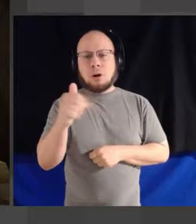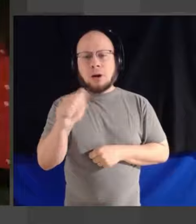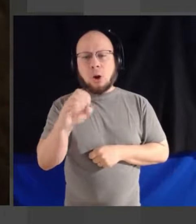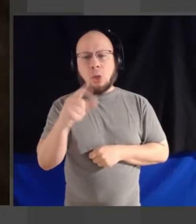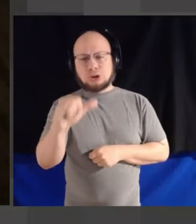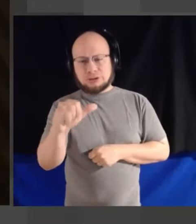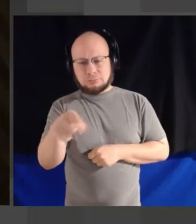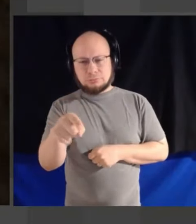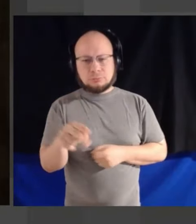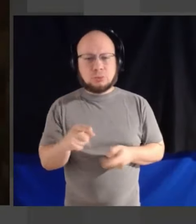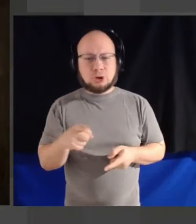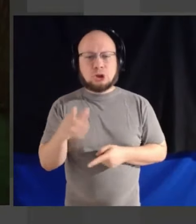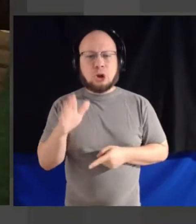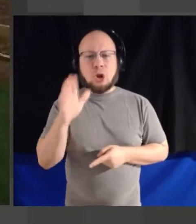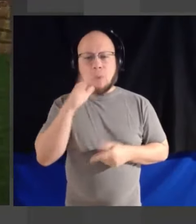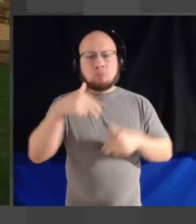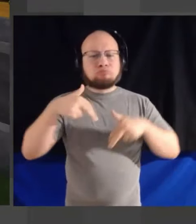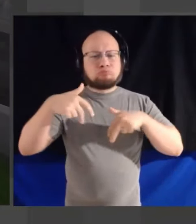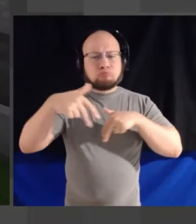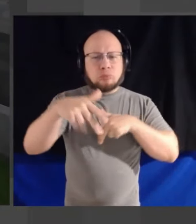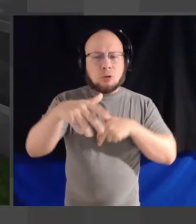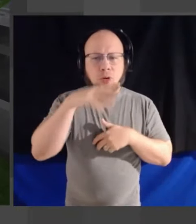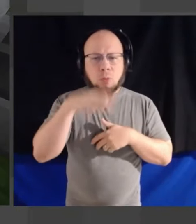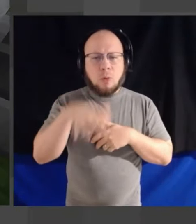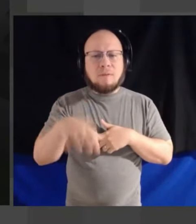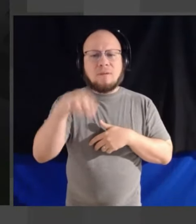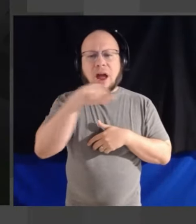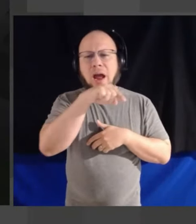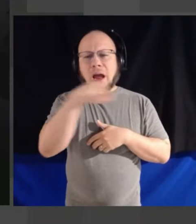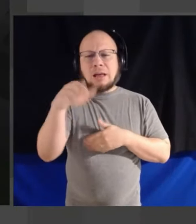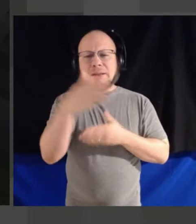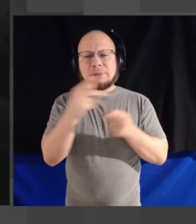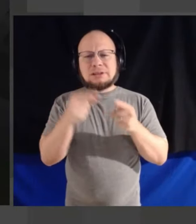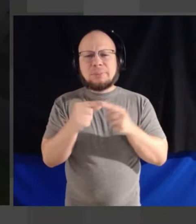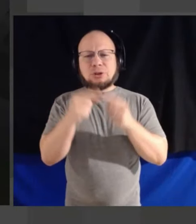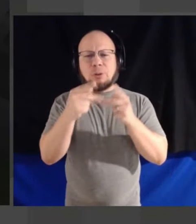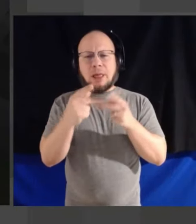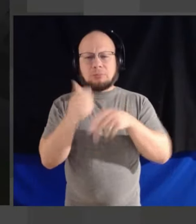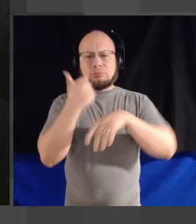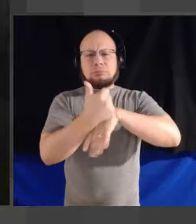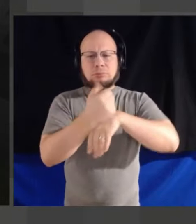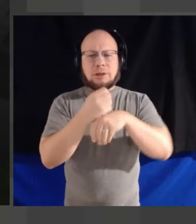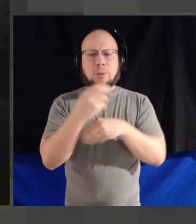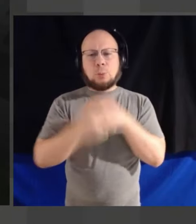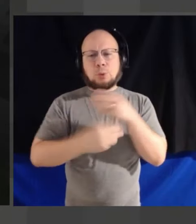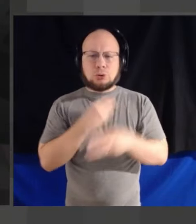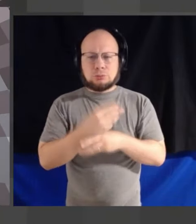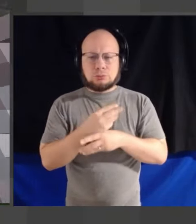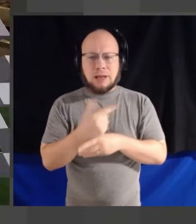IN THIS SYSTEM YOUR BASICALLY GOING TO FIND THESE EXCAVATION